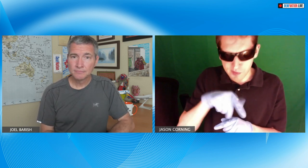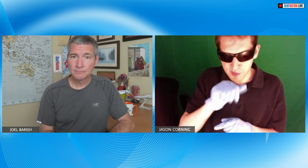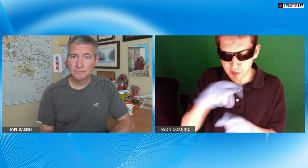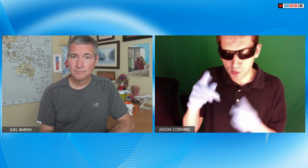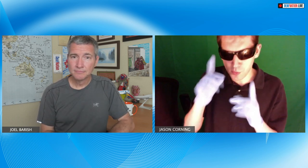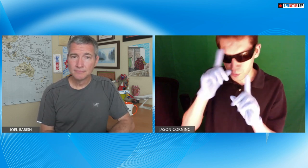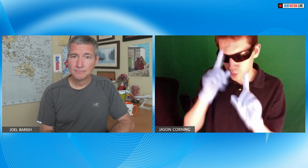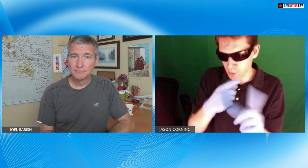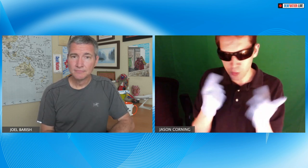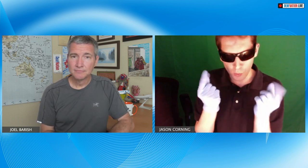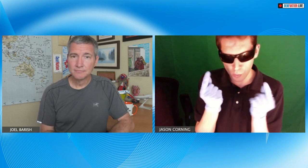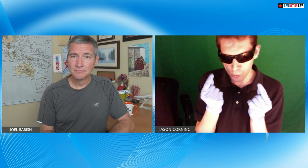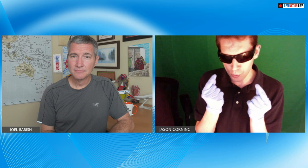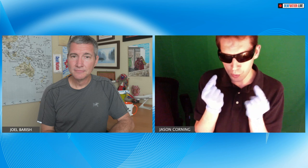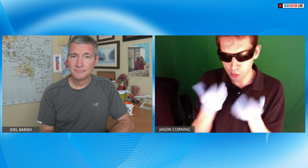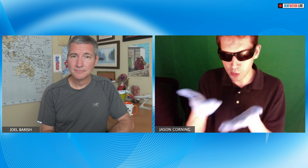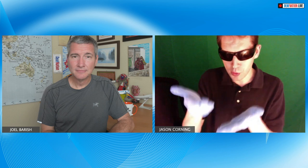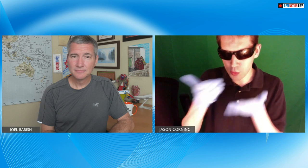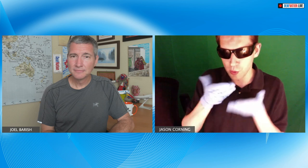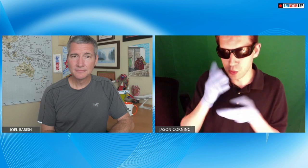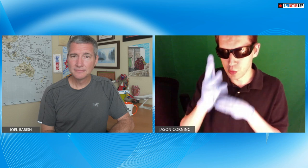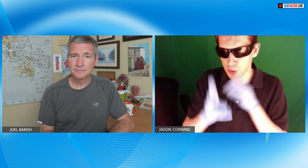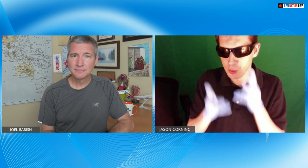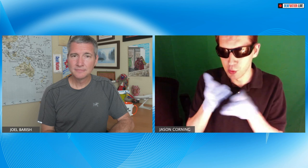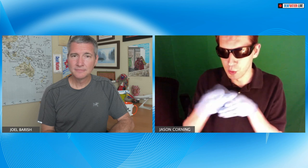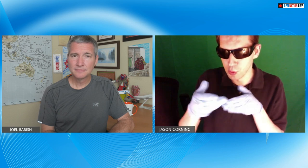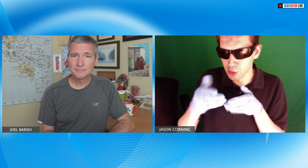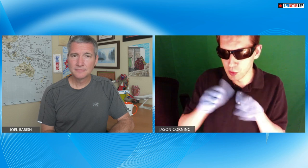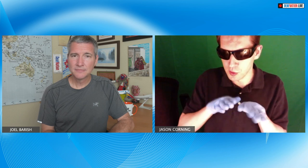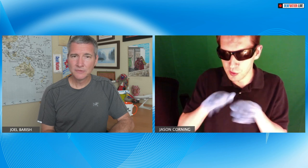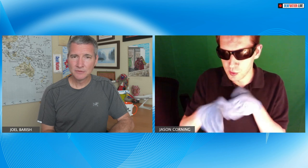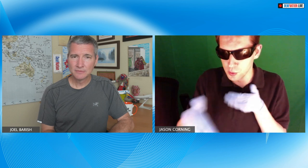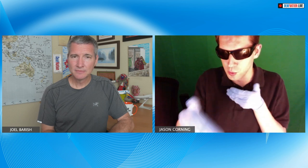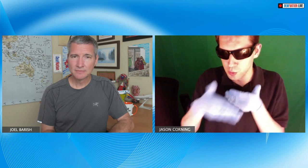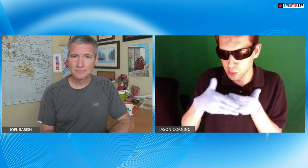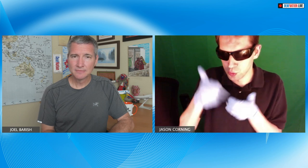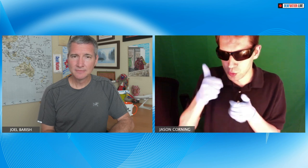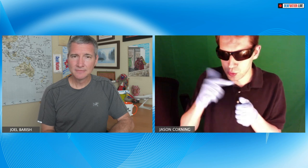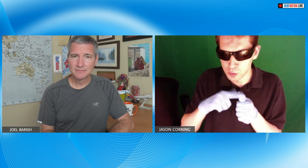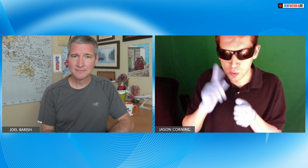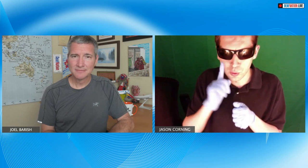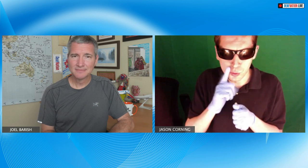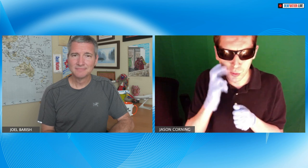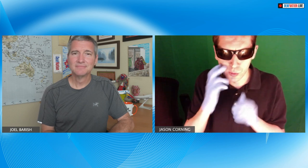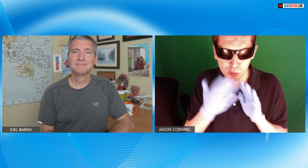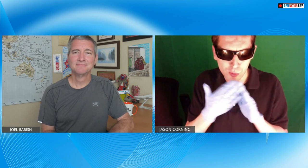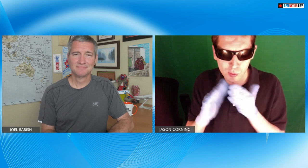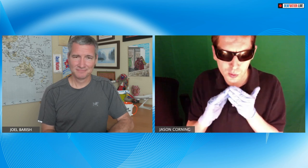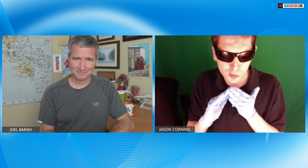This apps goal is to bring the world a step closer to the Deafblind community